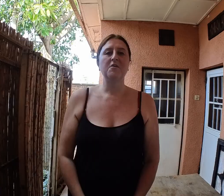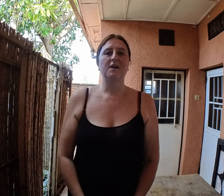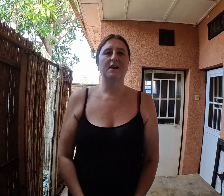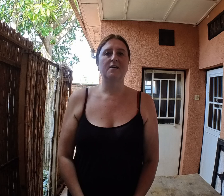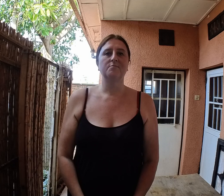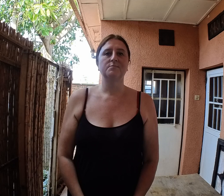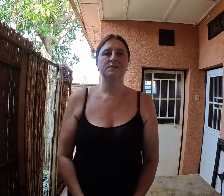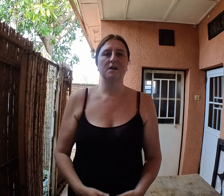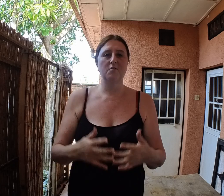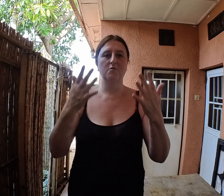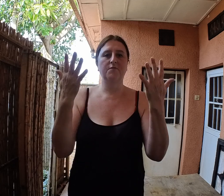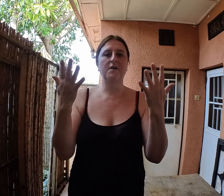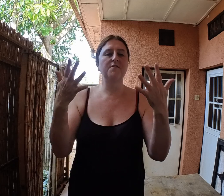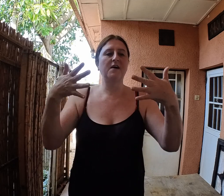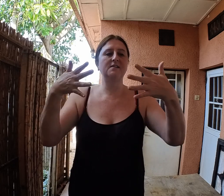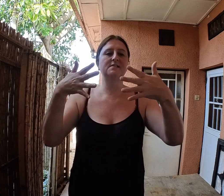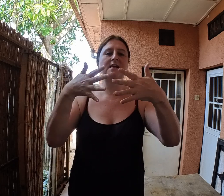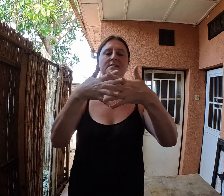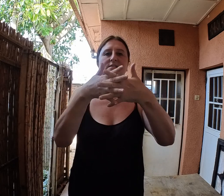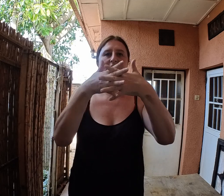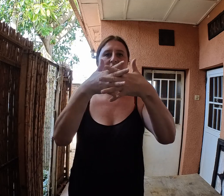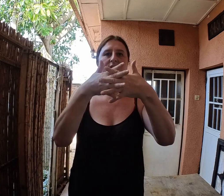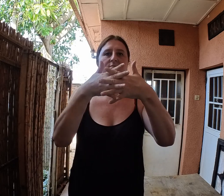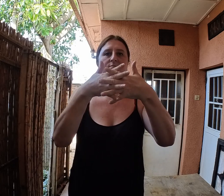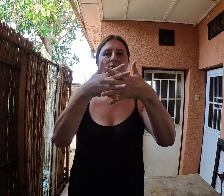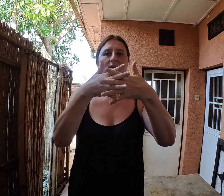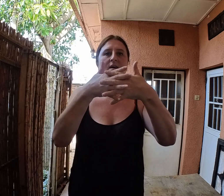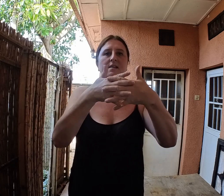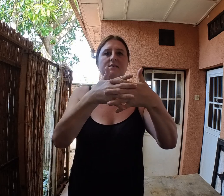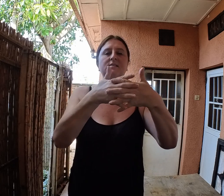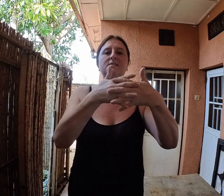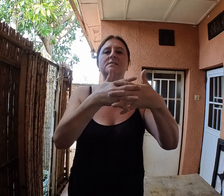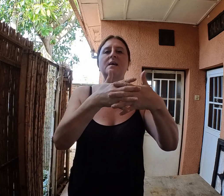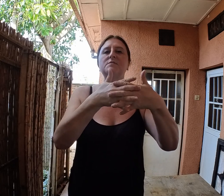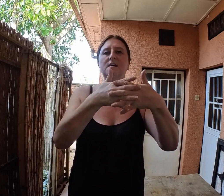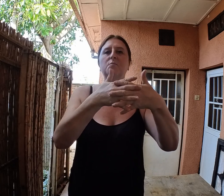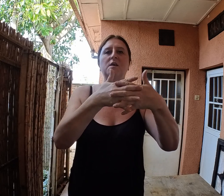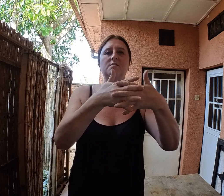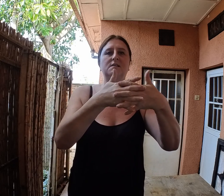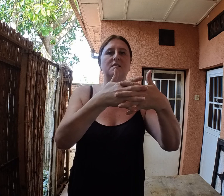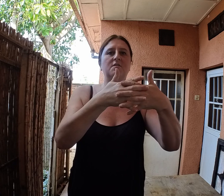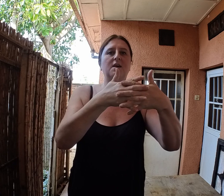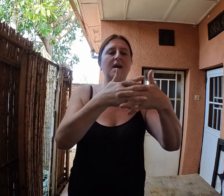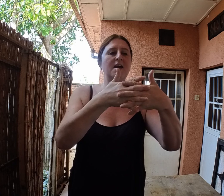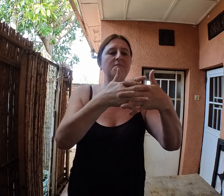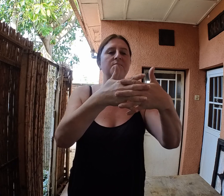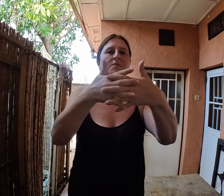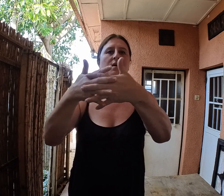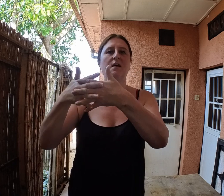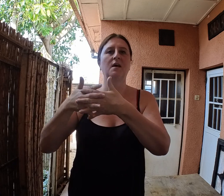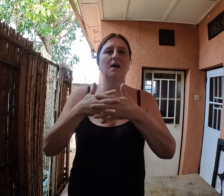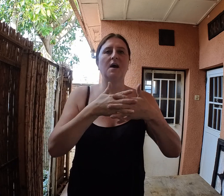America. Your 5 hands laced together. This is the same sign we use in the UK,